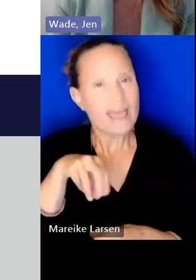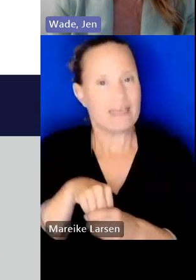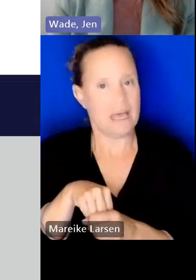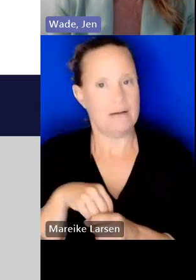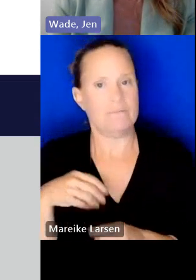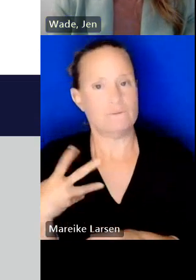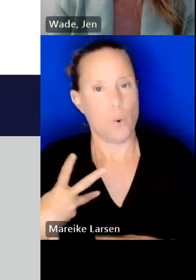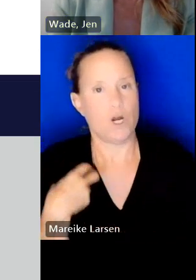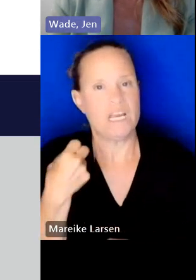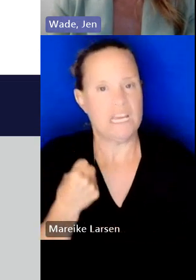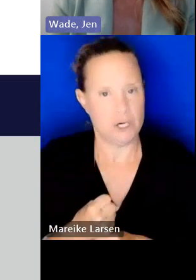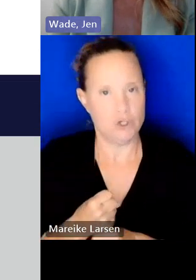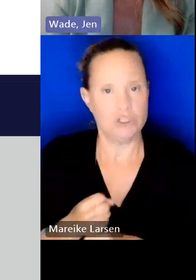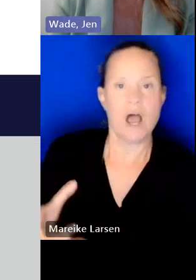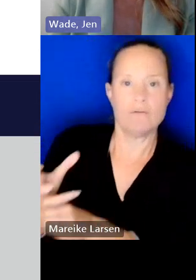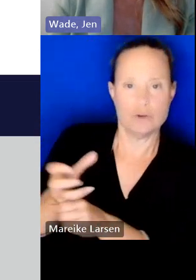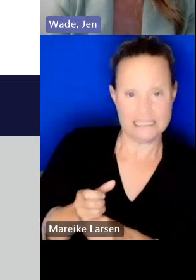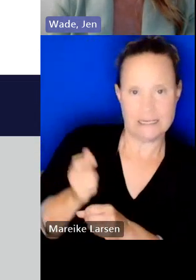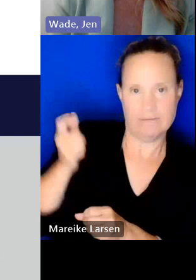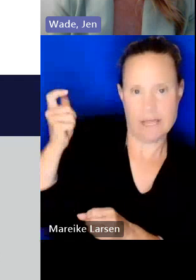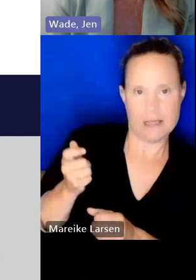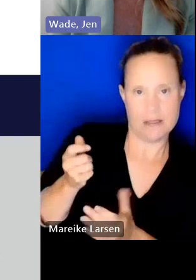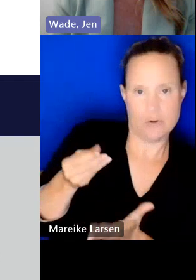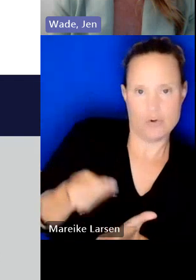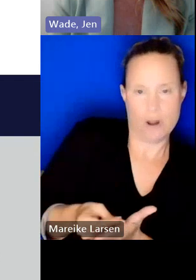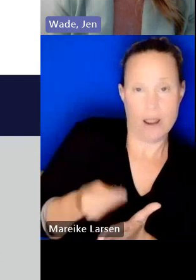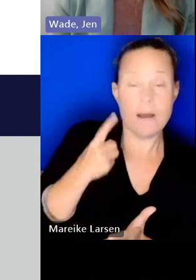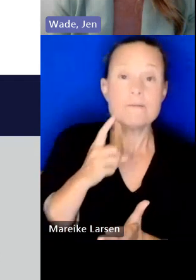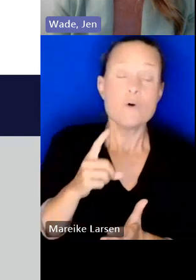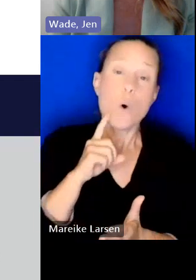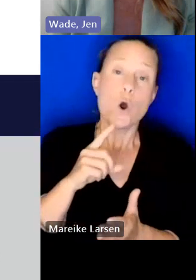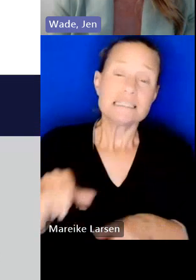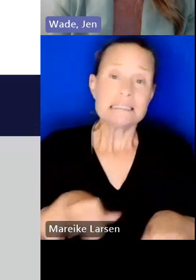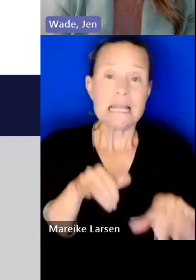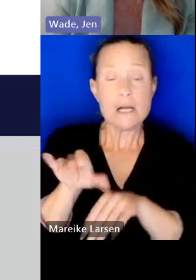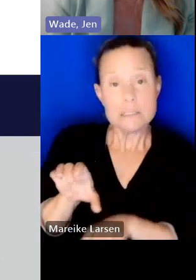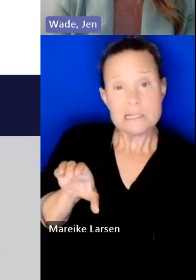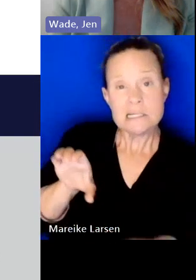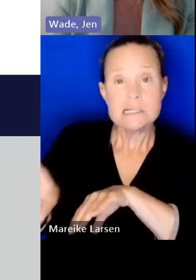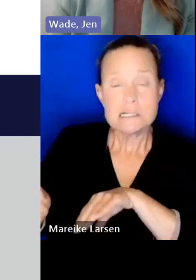after receiving the SUBGRANT for the standard insulation is the initiation by